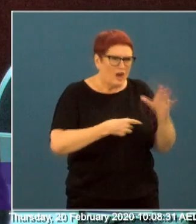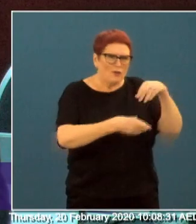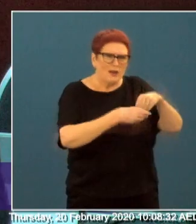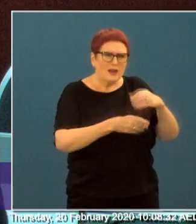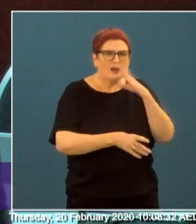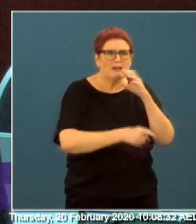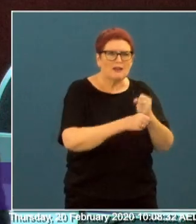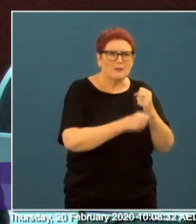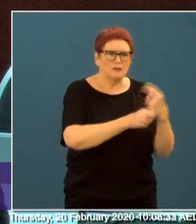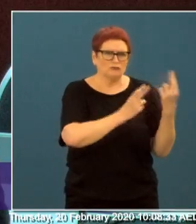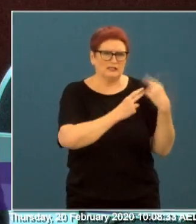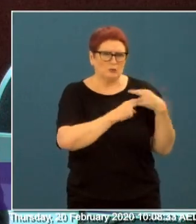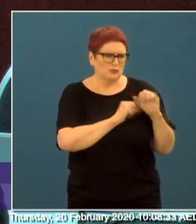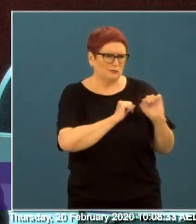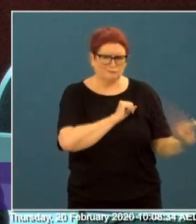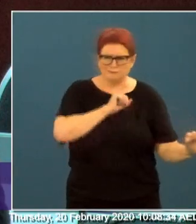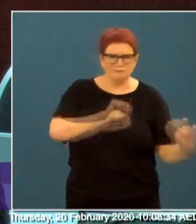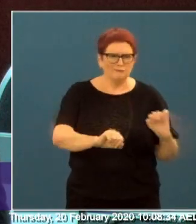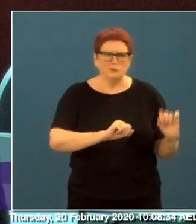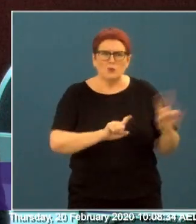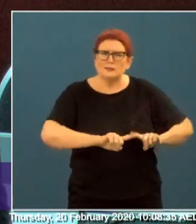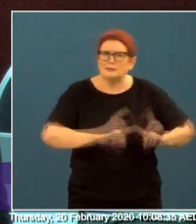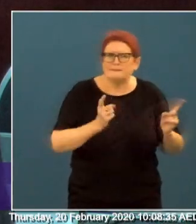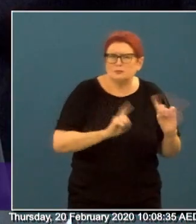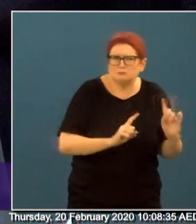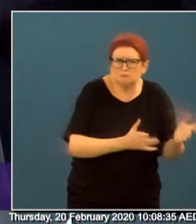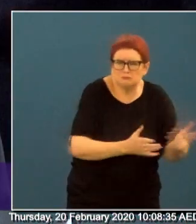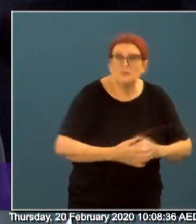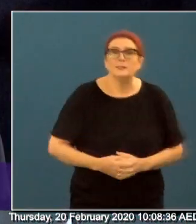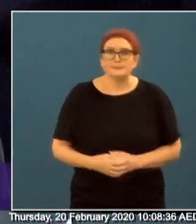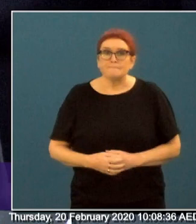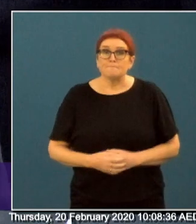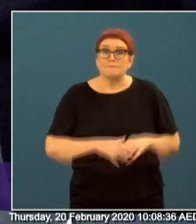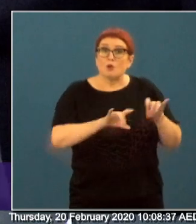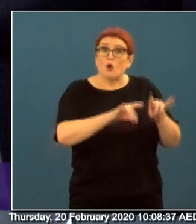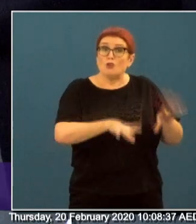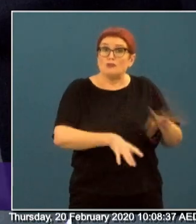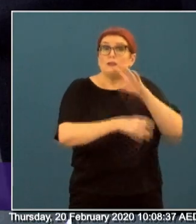which aspects of the health system. The Commonwealth — yes, certainly.